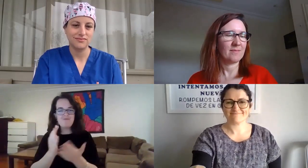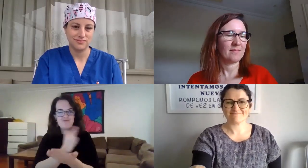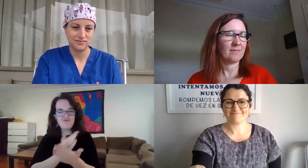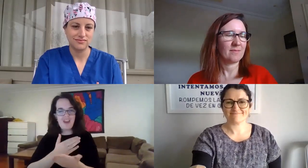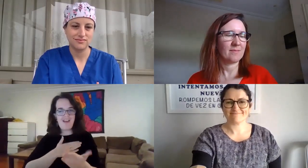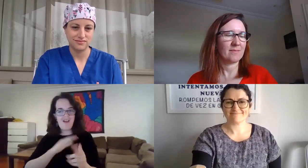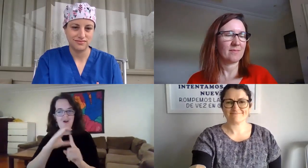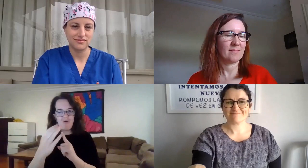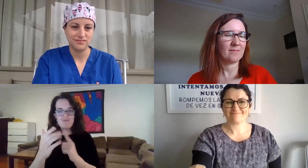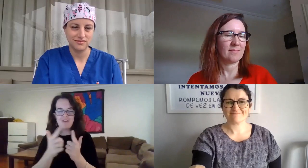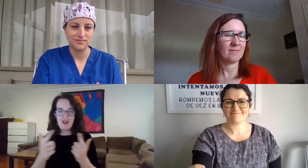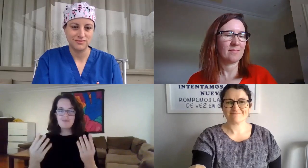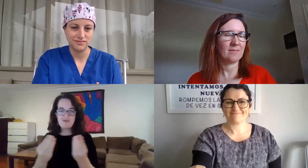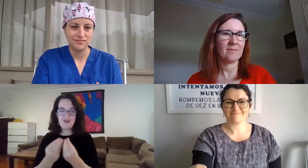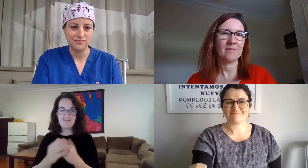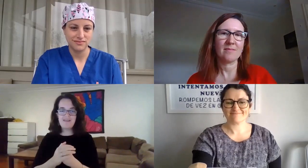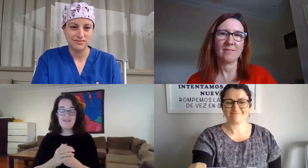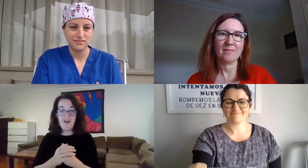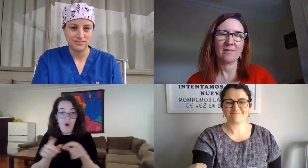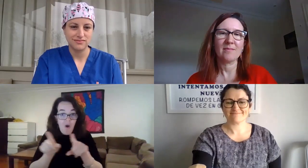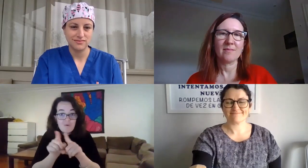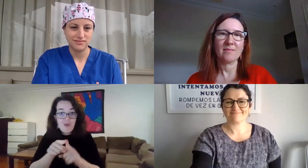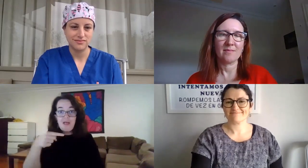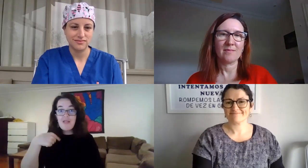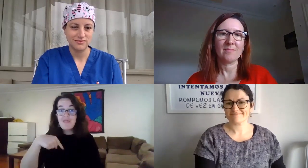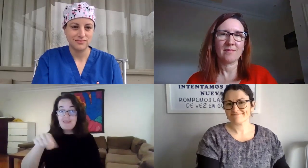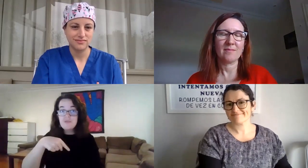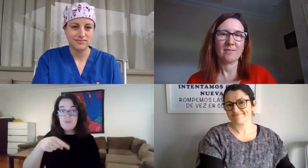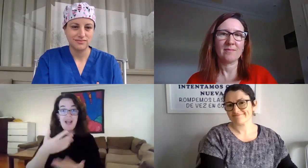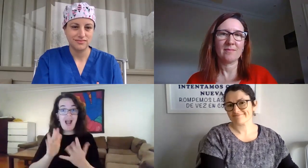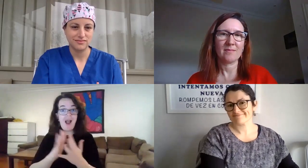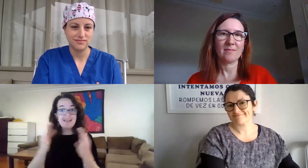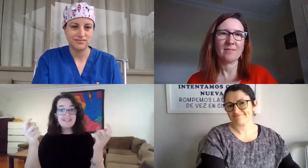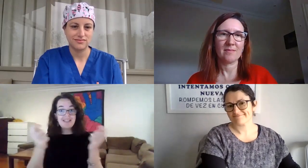person face to face but online again just maintaining our. In